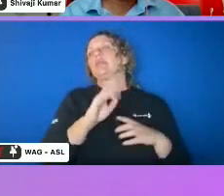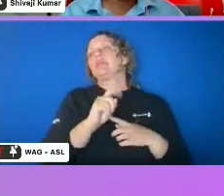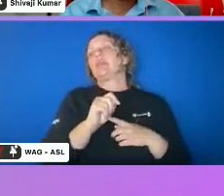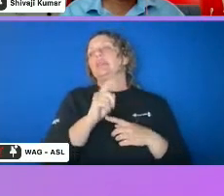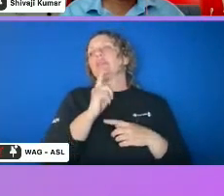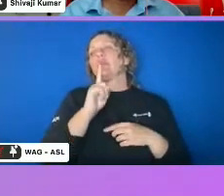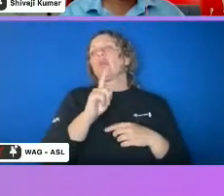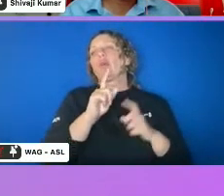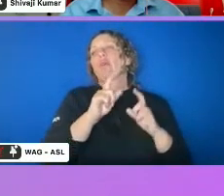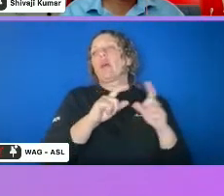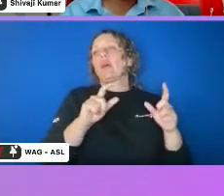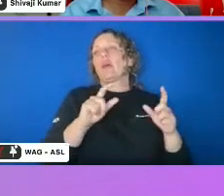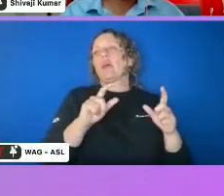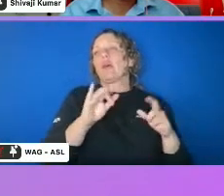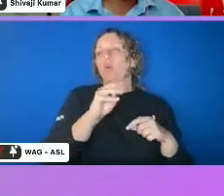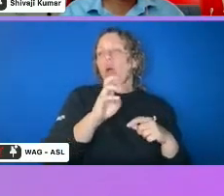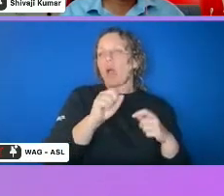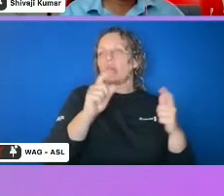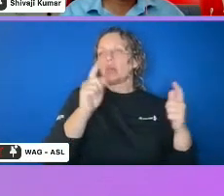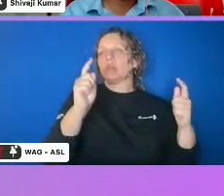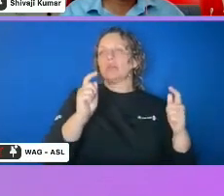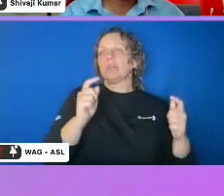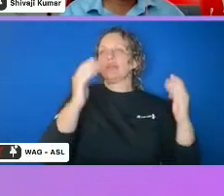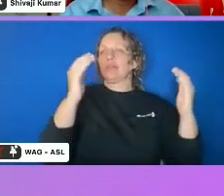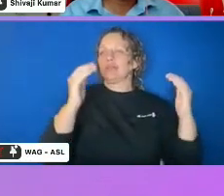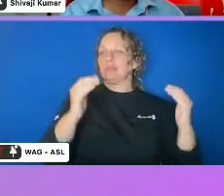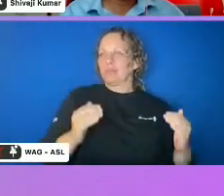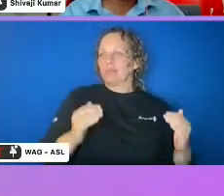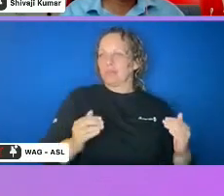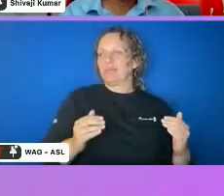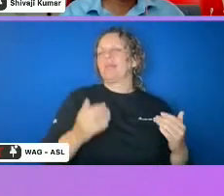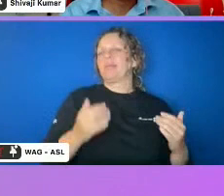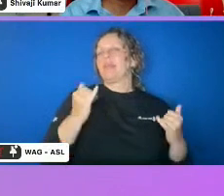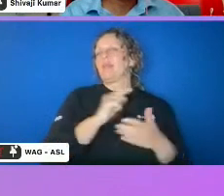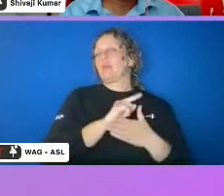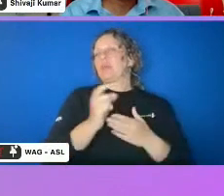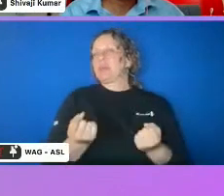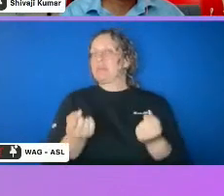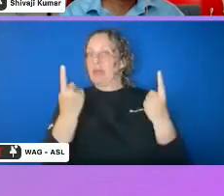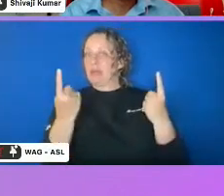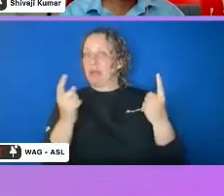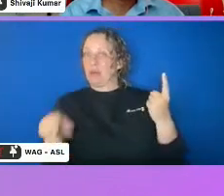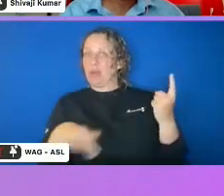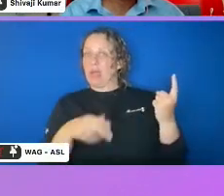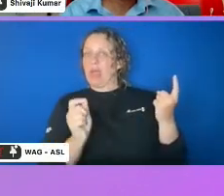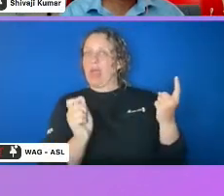Vaultwise Bank, Your Money, Our Mission. This Week's Spending, remember we updated that. So I think that's descriptive enough now,